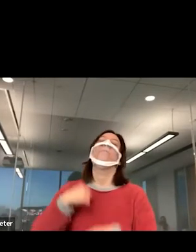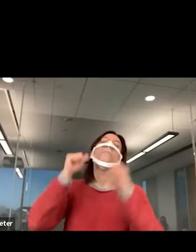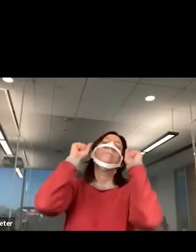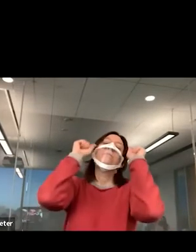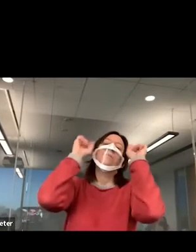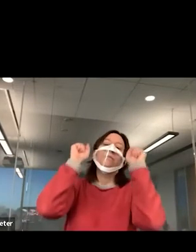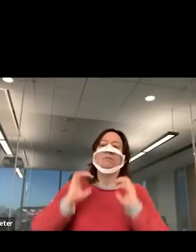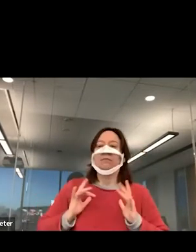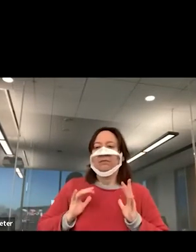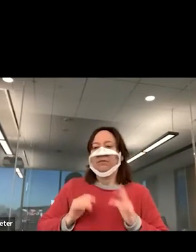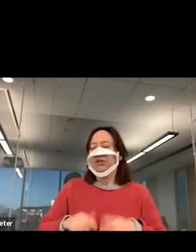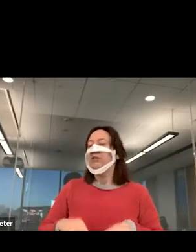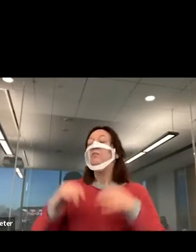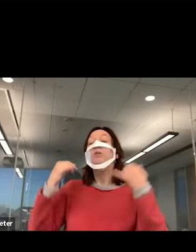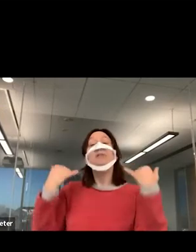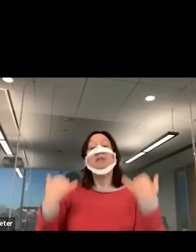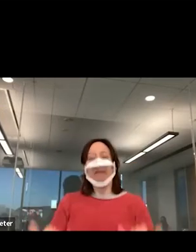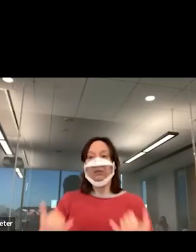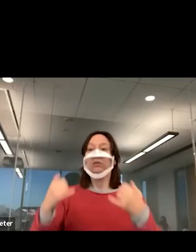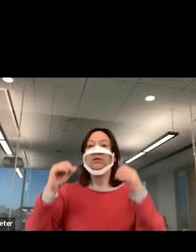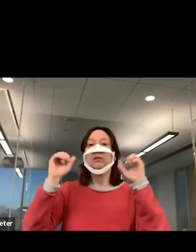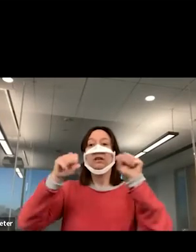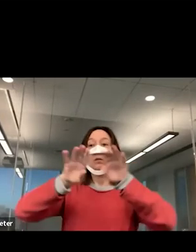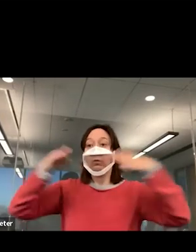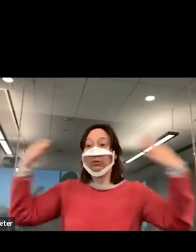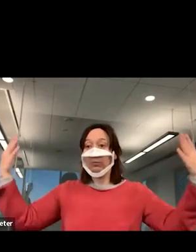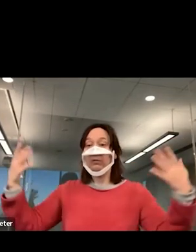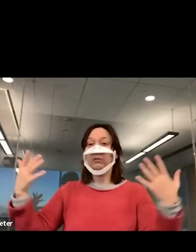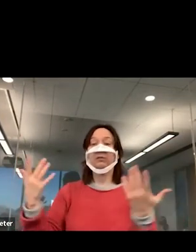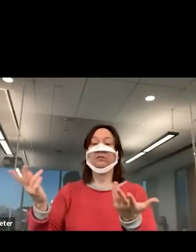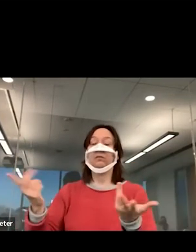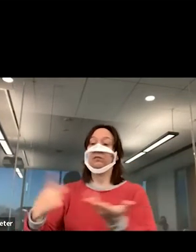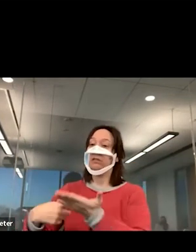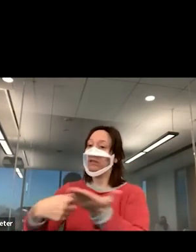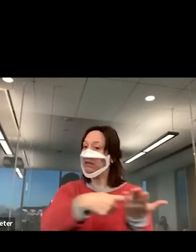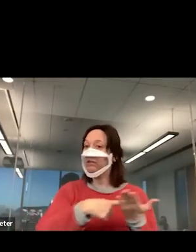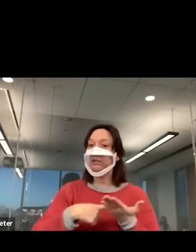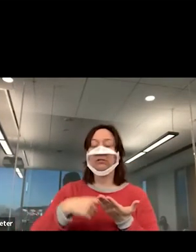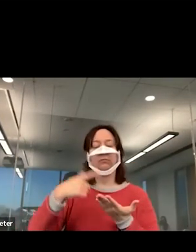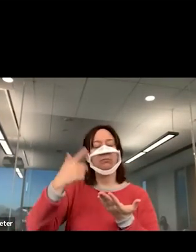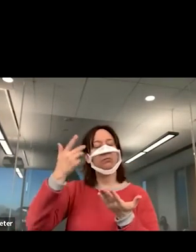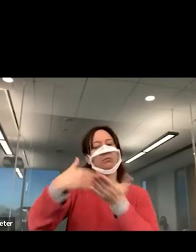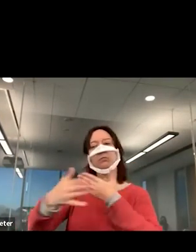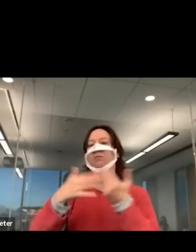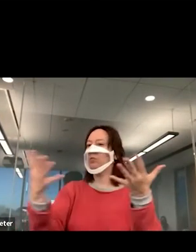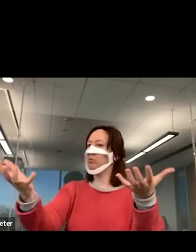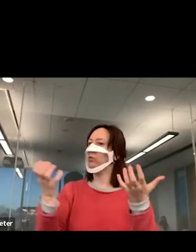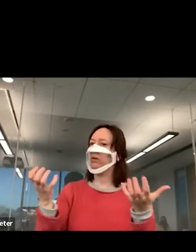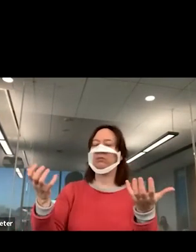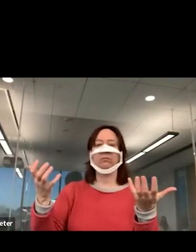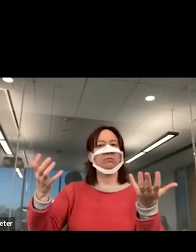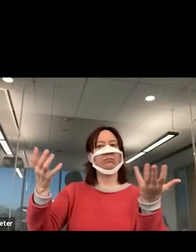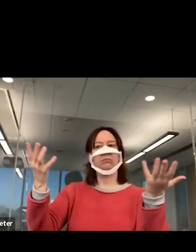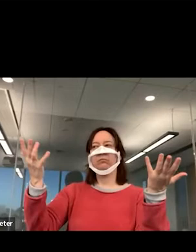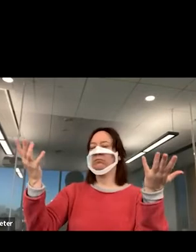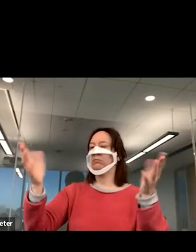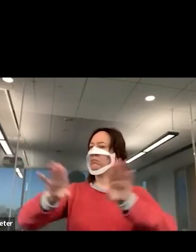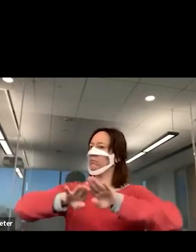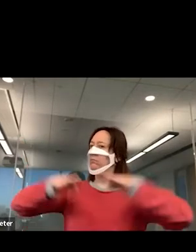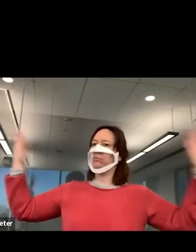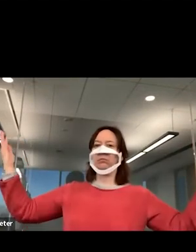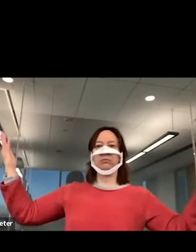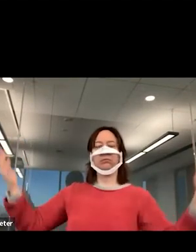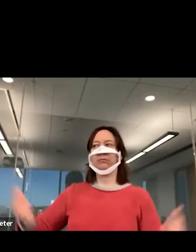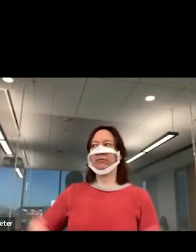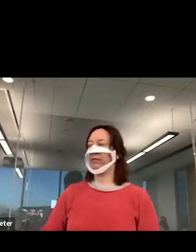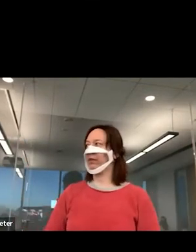and open it up for questions on discussion uh anything you want to talk about okay